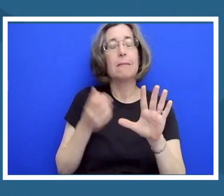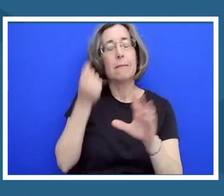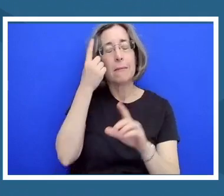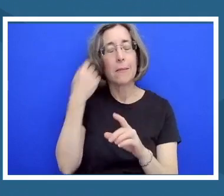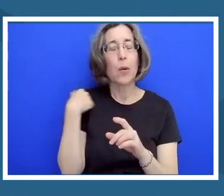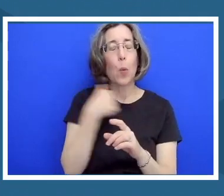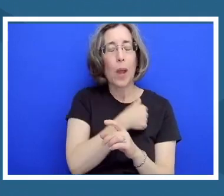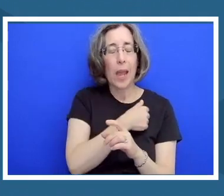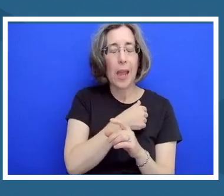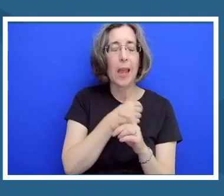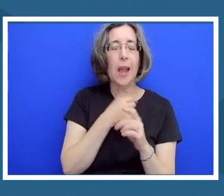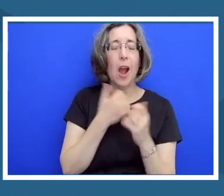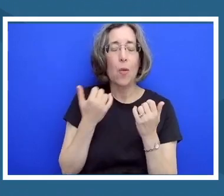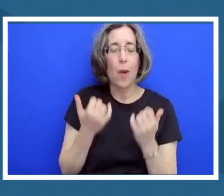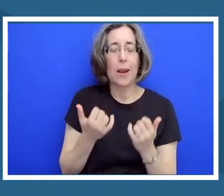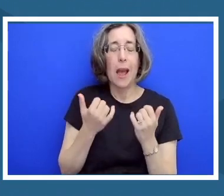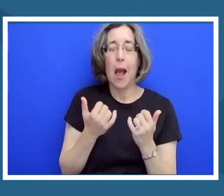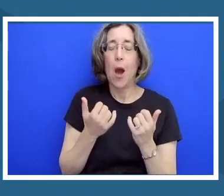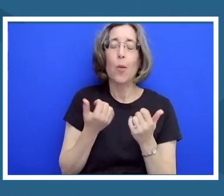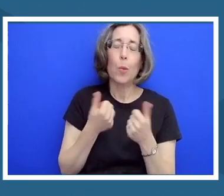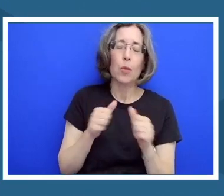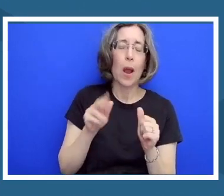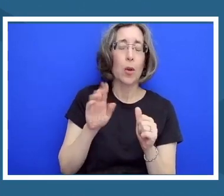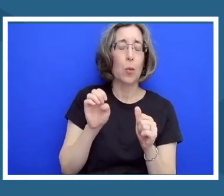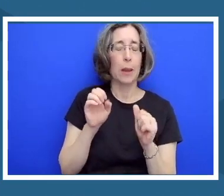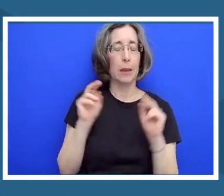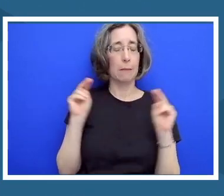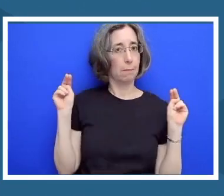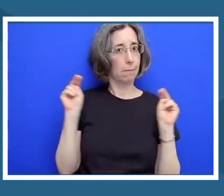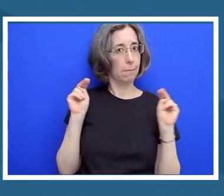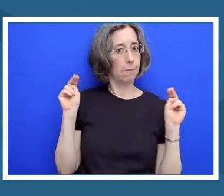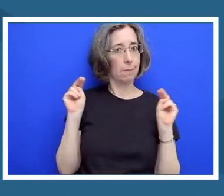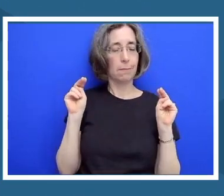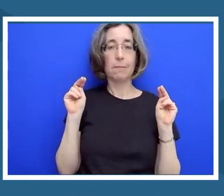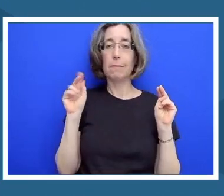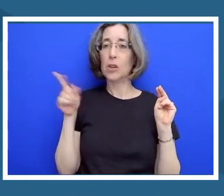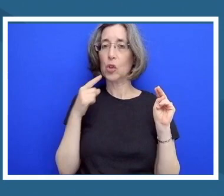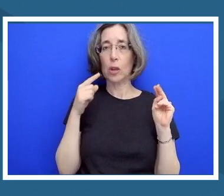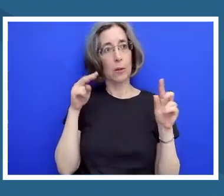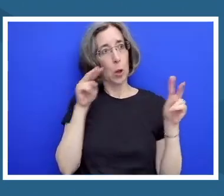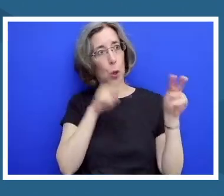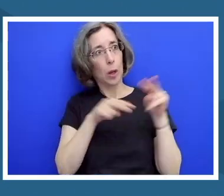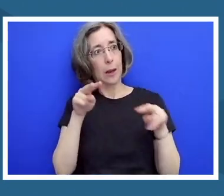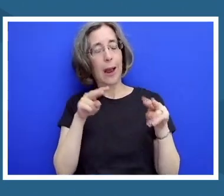you know atheist about it we're just